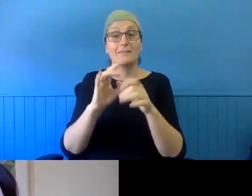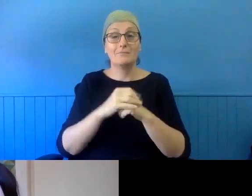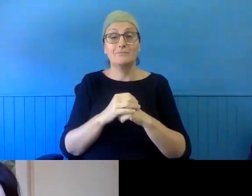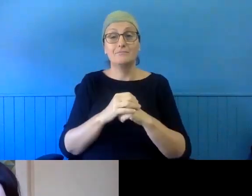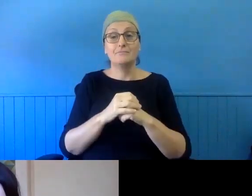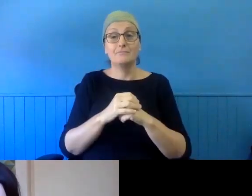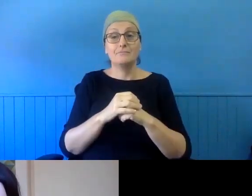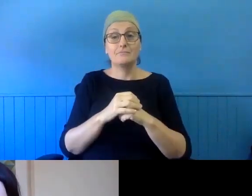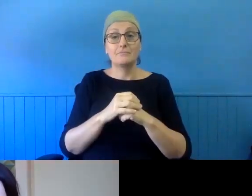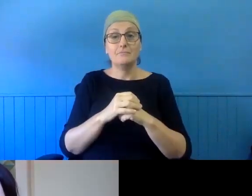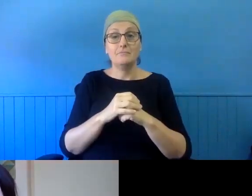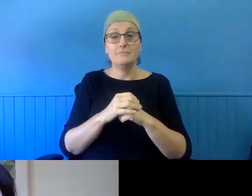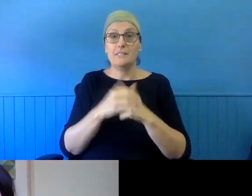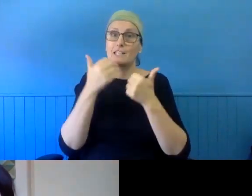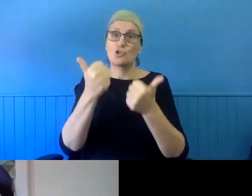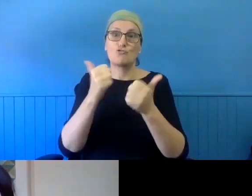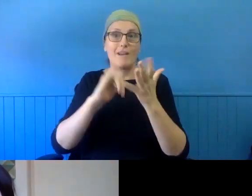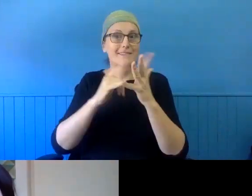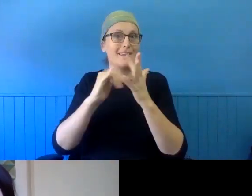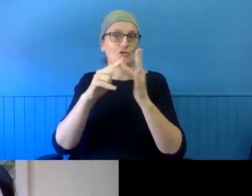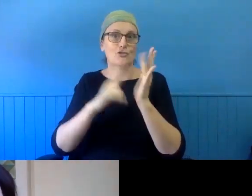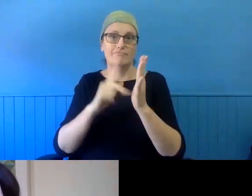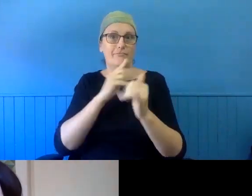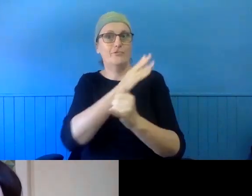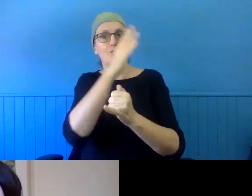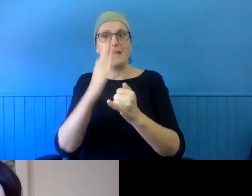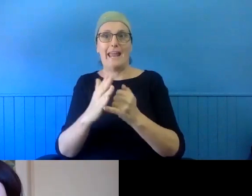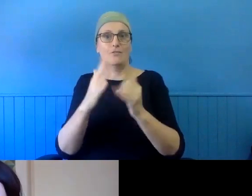will be publishing the recording on our website, so stay tuned for that